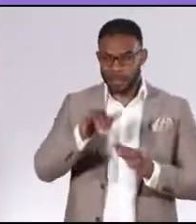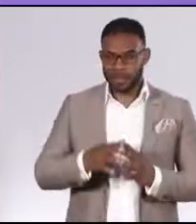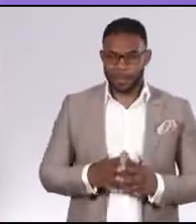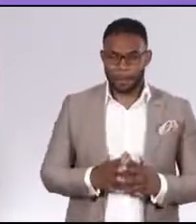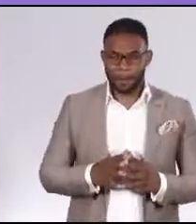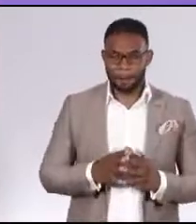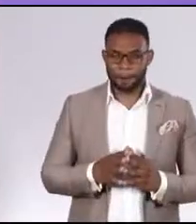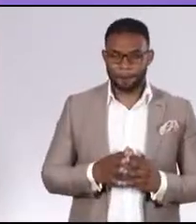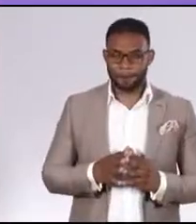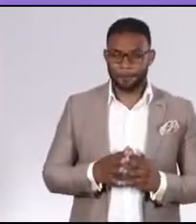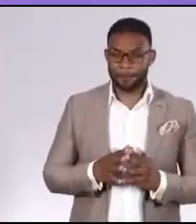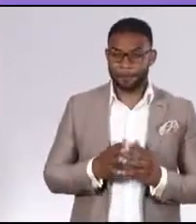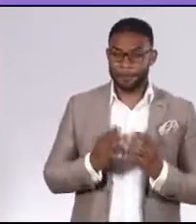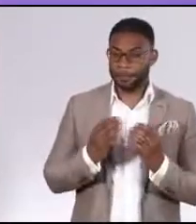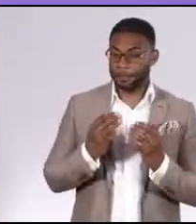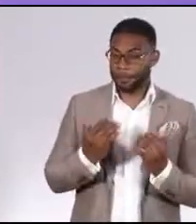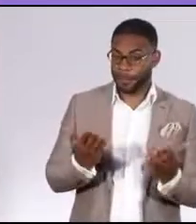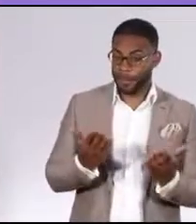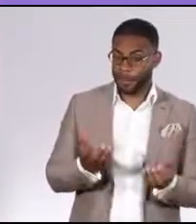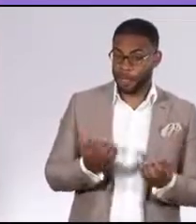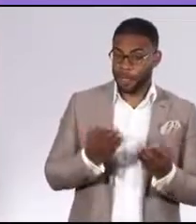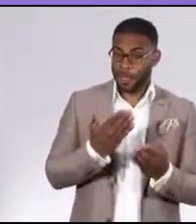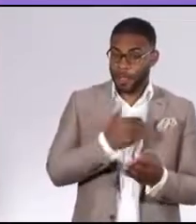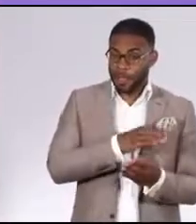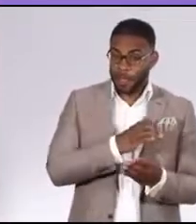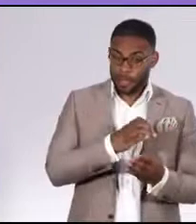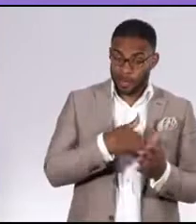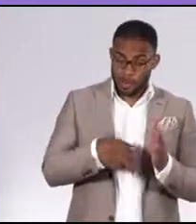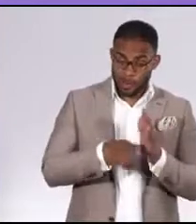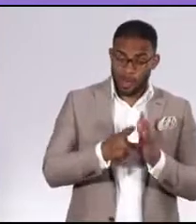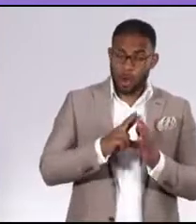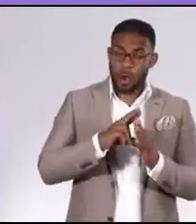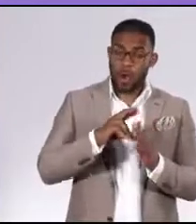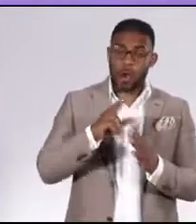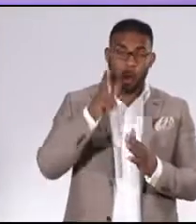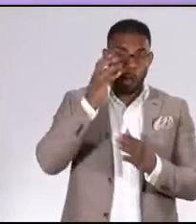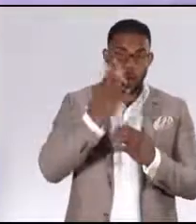Now, here to provide a clinical overview of hearing losses, doctor franklin.